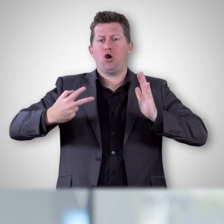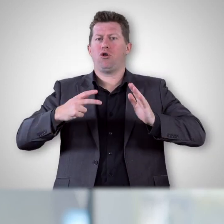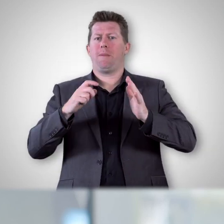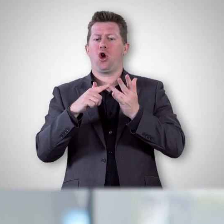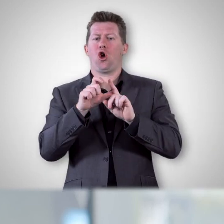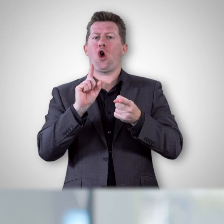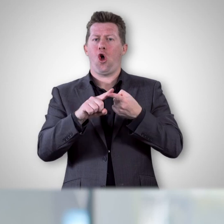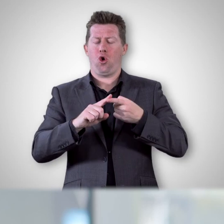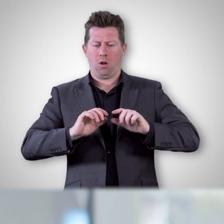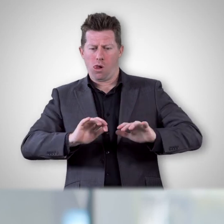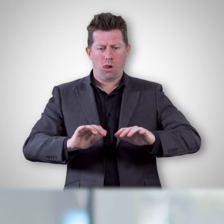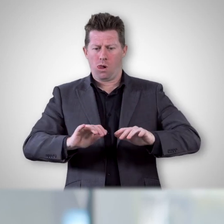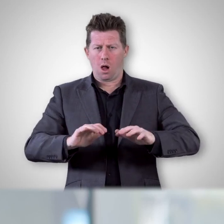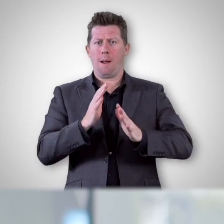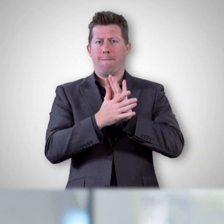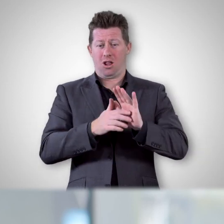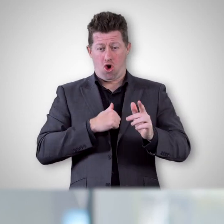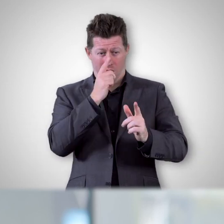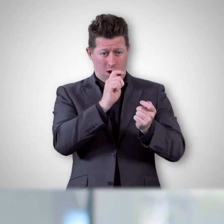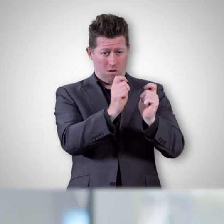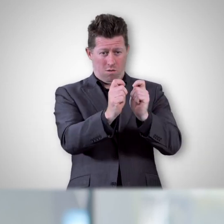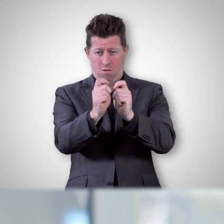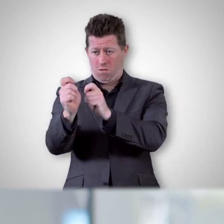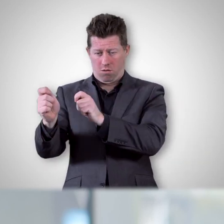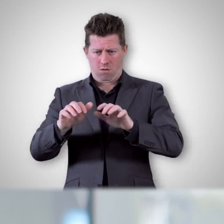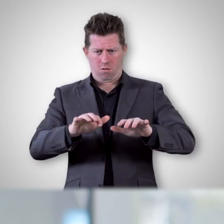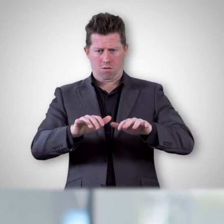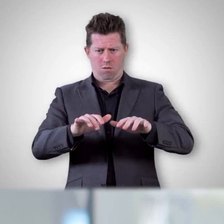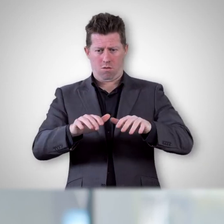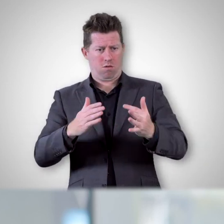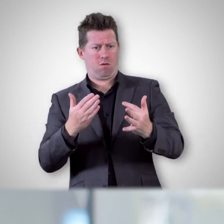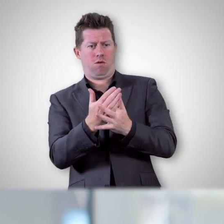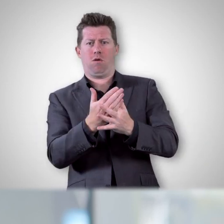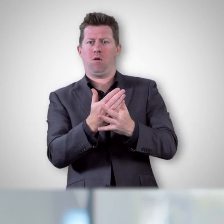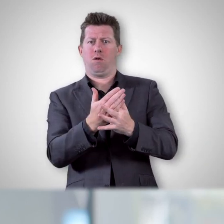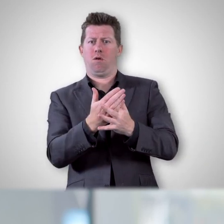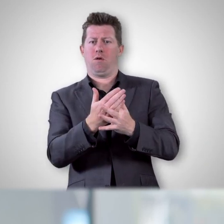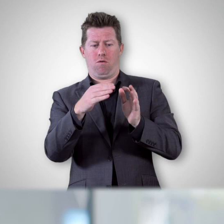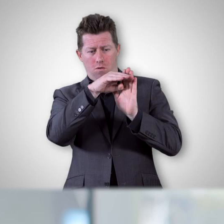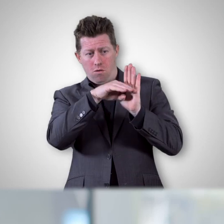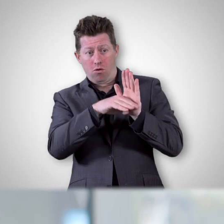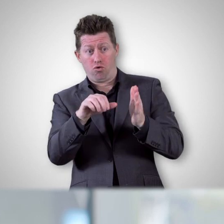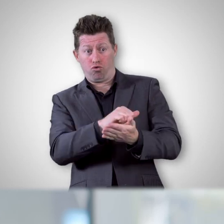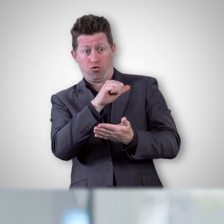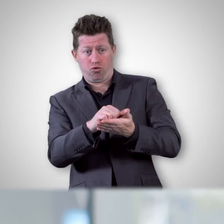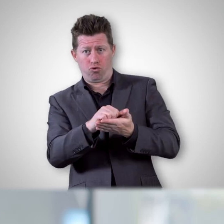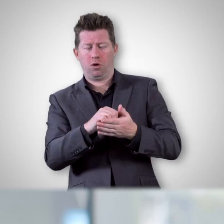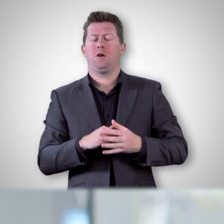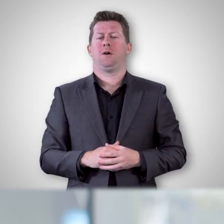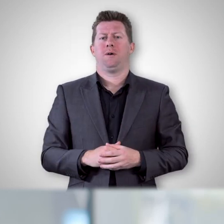but that gives me the flexibility to format code as it needs to be to meet accessibility requirements when delivering that online.